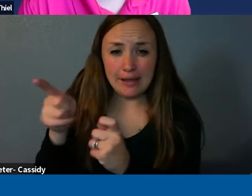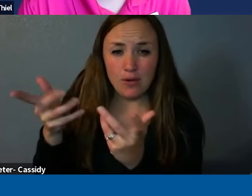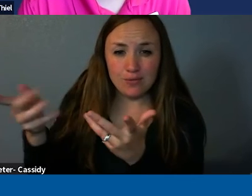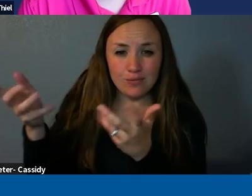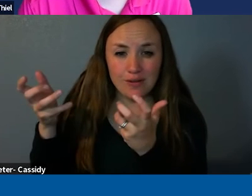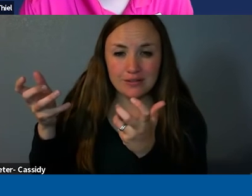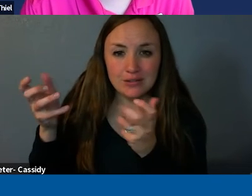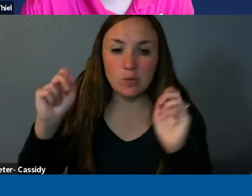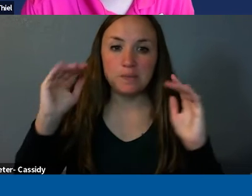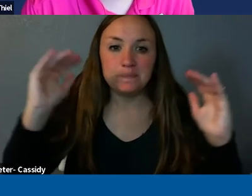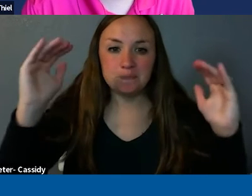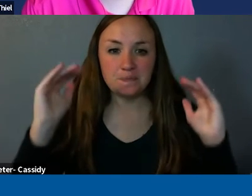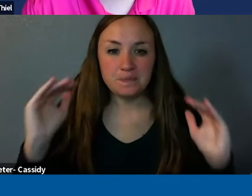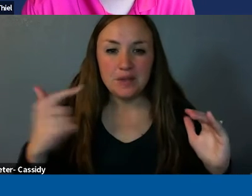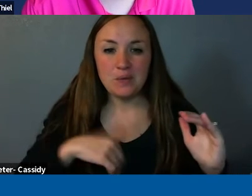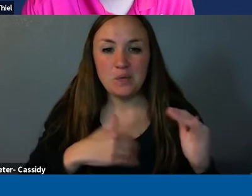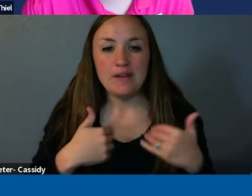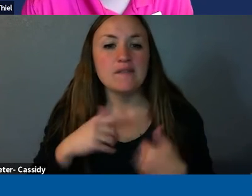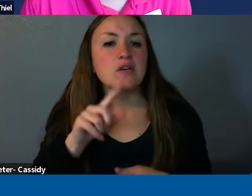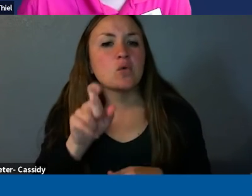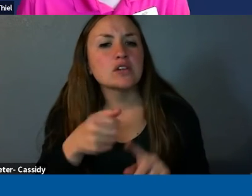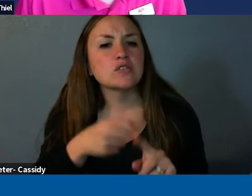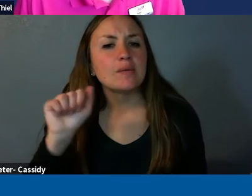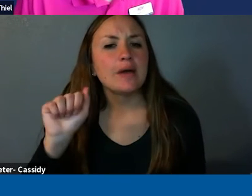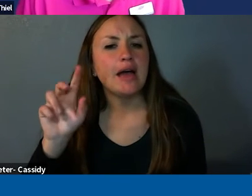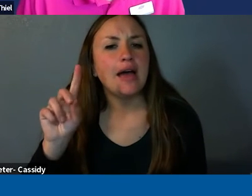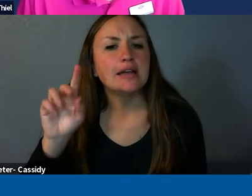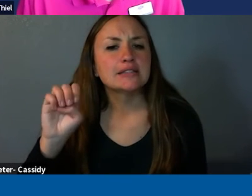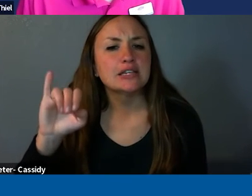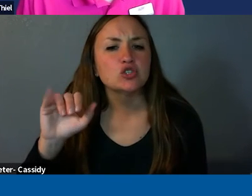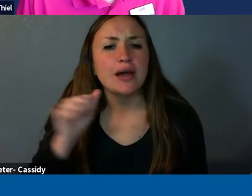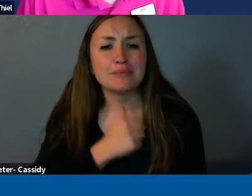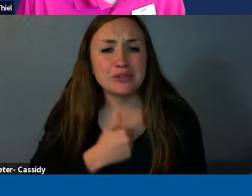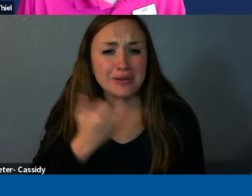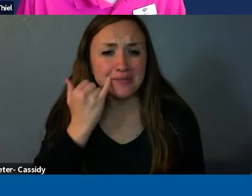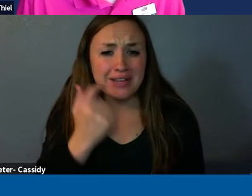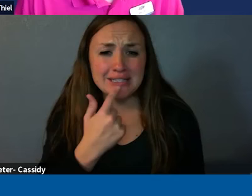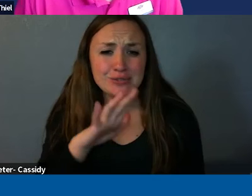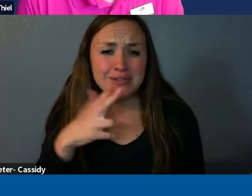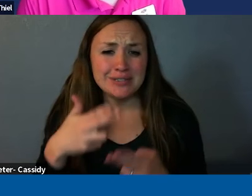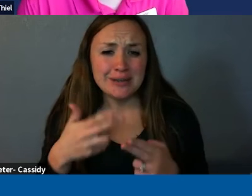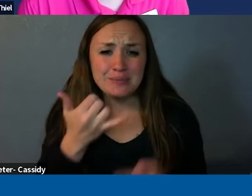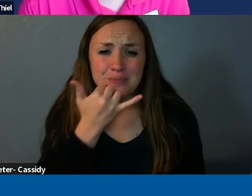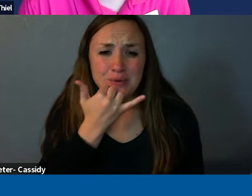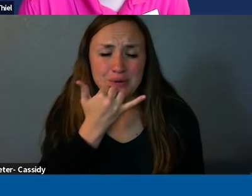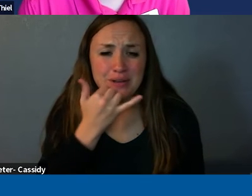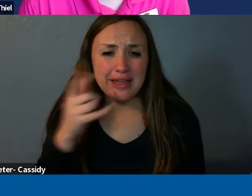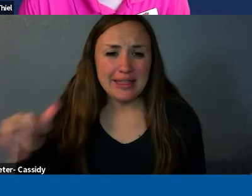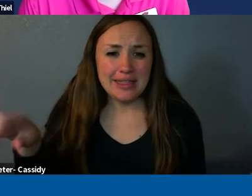Next, we have a question from Aditya and I'm sorry if I'm mispronouncing that and they say, Eric, first of all,